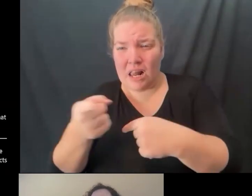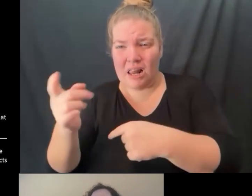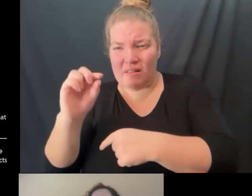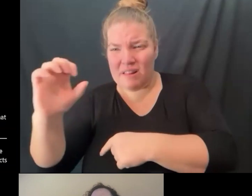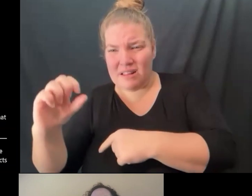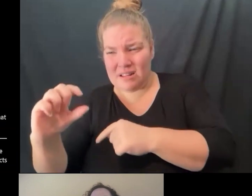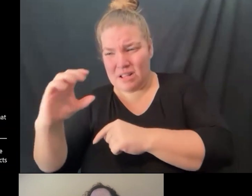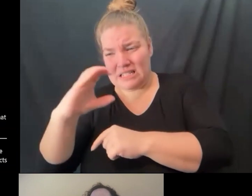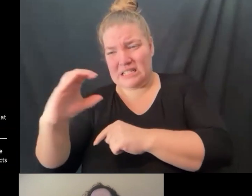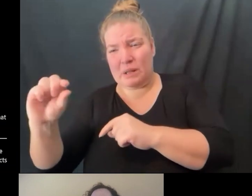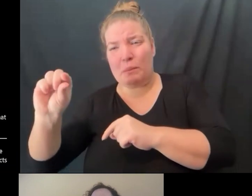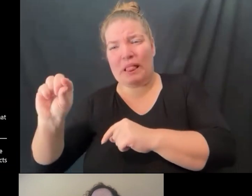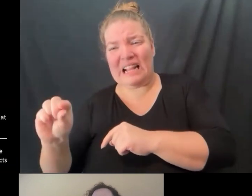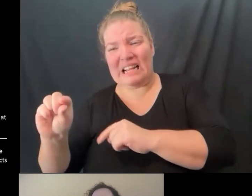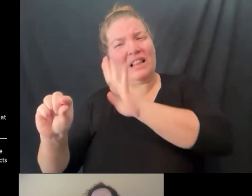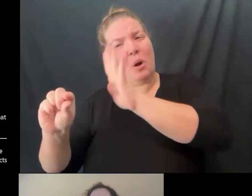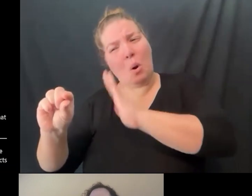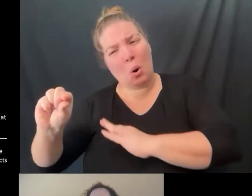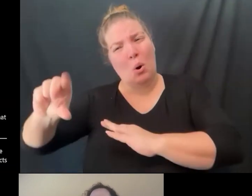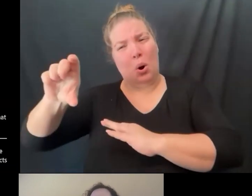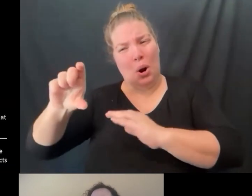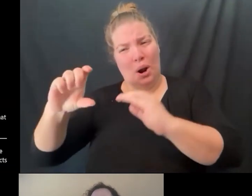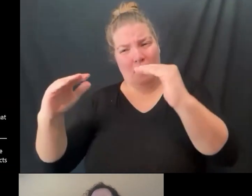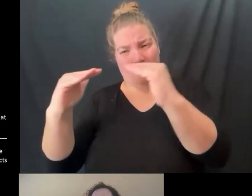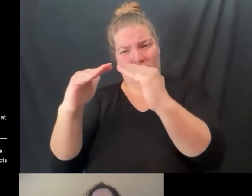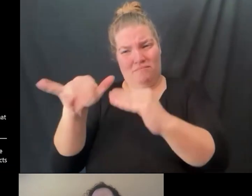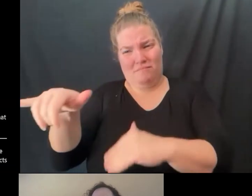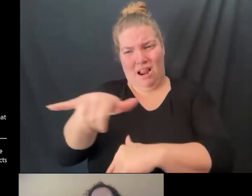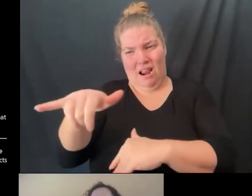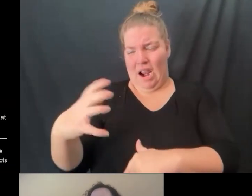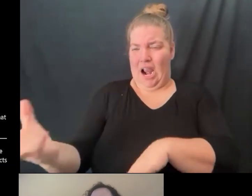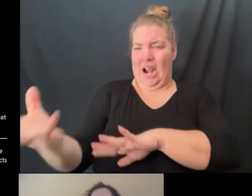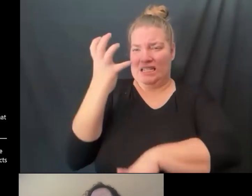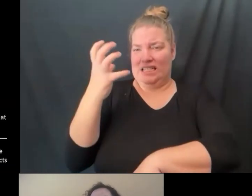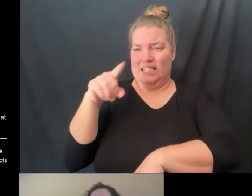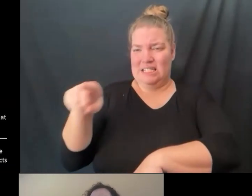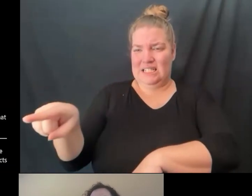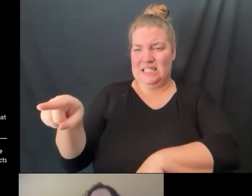And that goes beyond what WCAG called for. So there's a few handfuls of these very clever